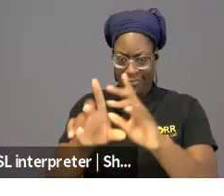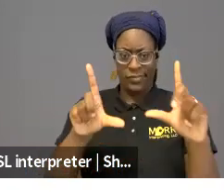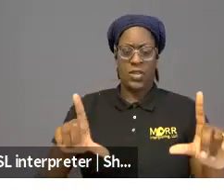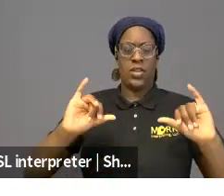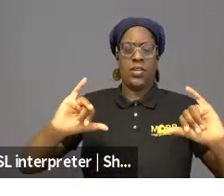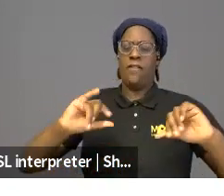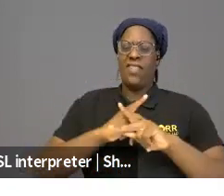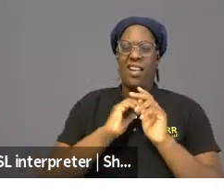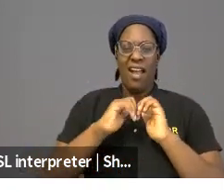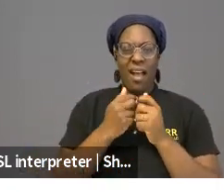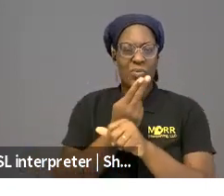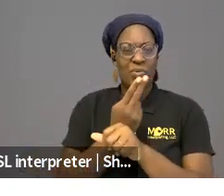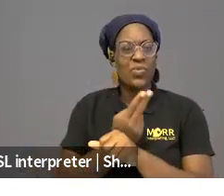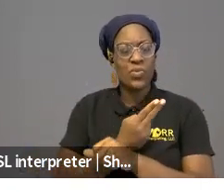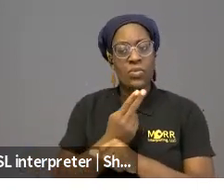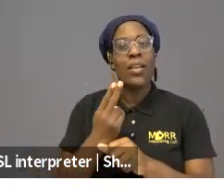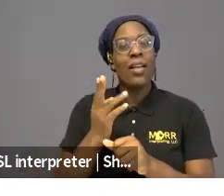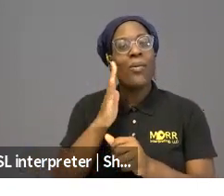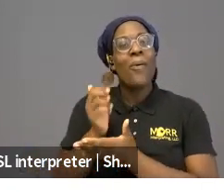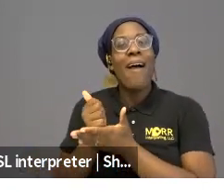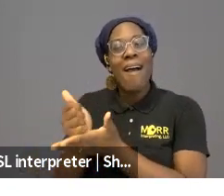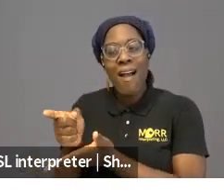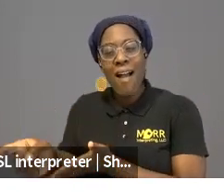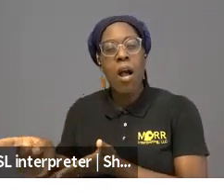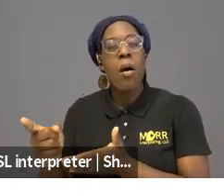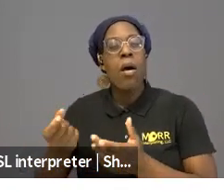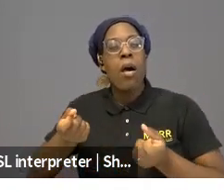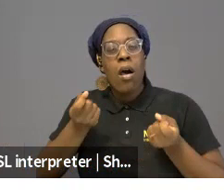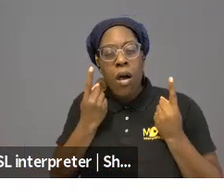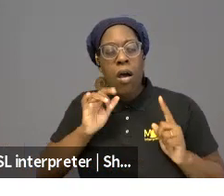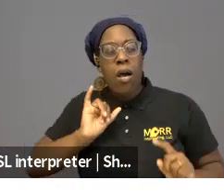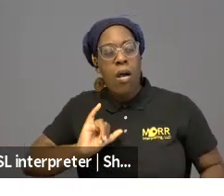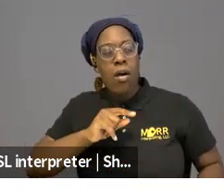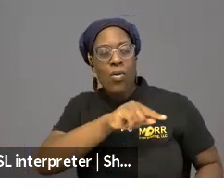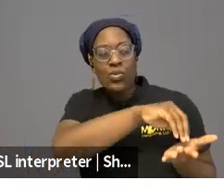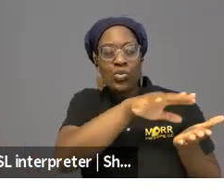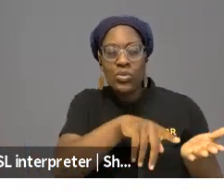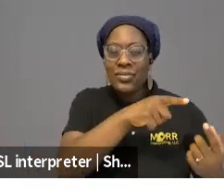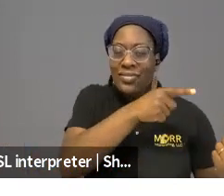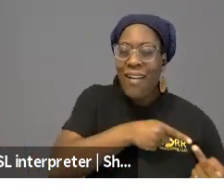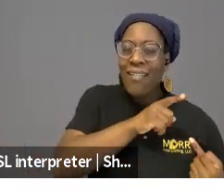when their students are working on them. As Meg said, ODU is starting a University